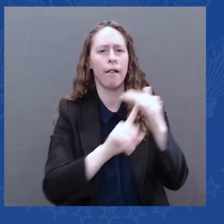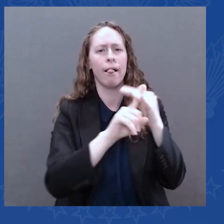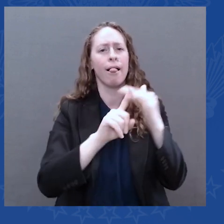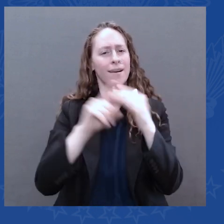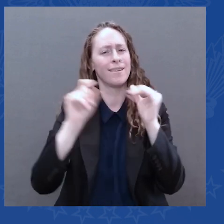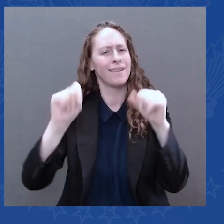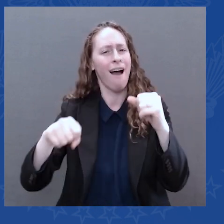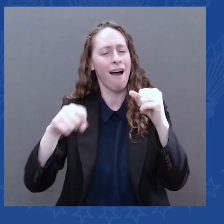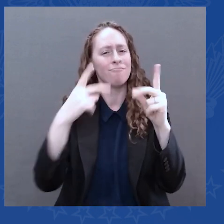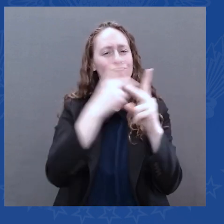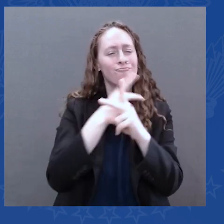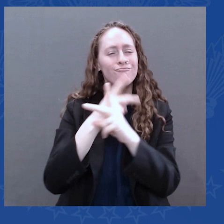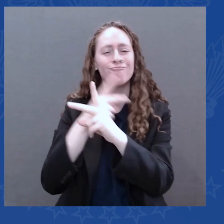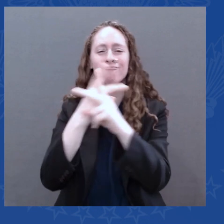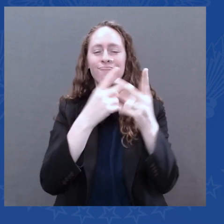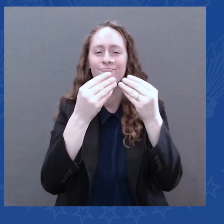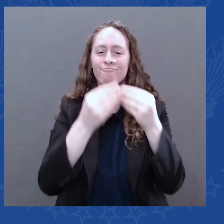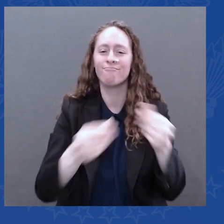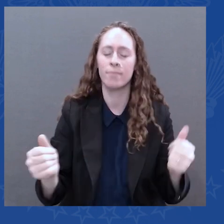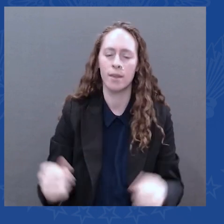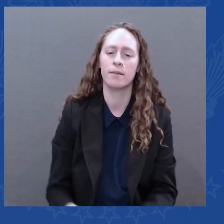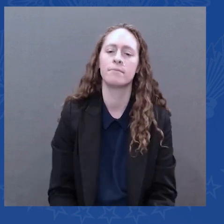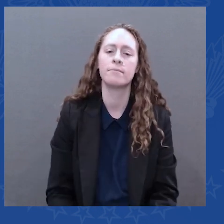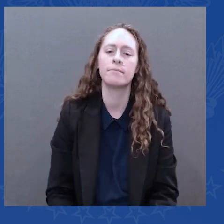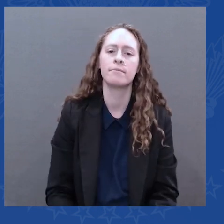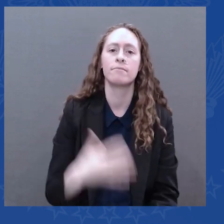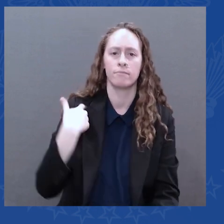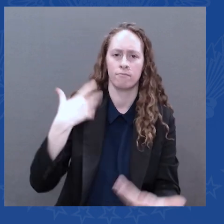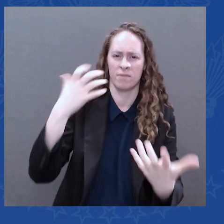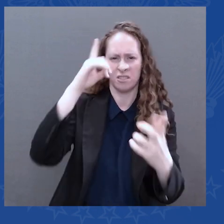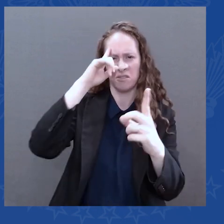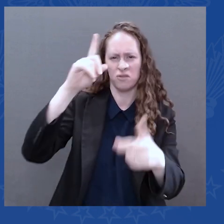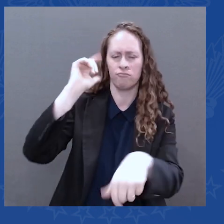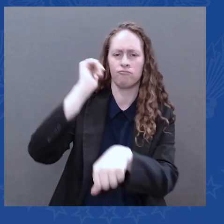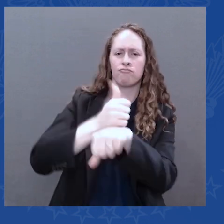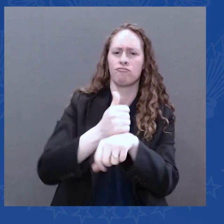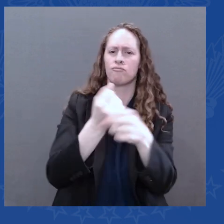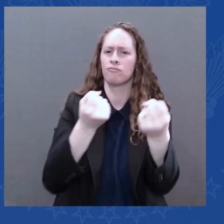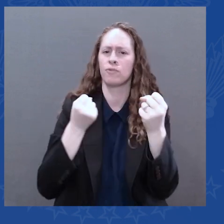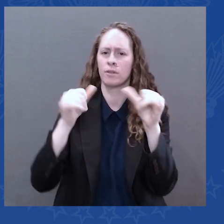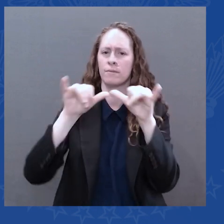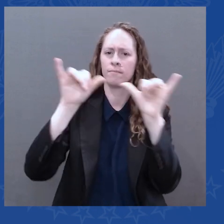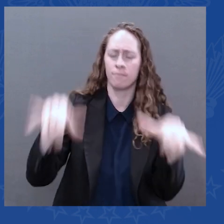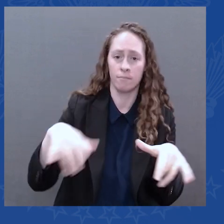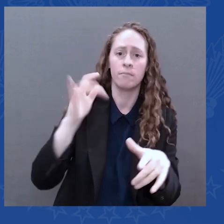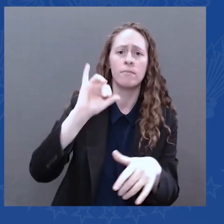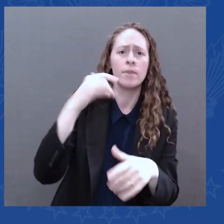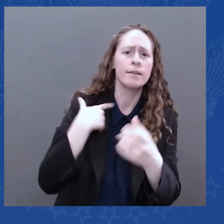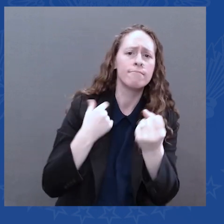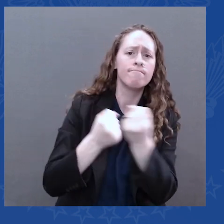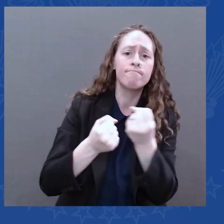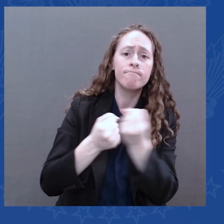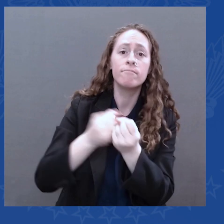This framework underscores our shared commitment to privacy, to data protection, and to the rule of law.